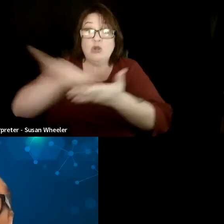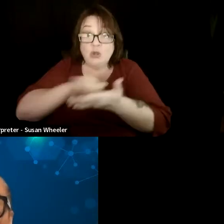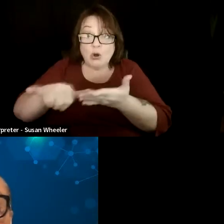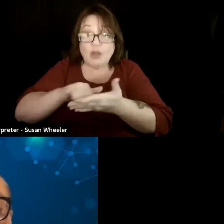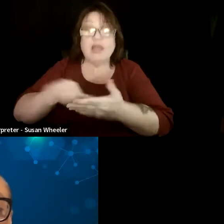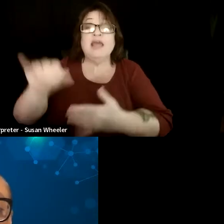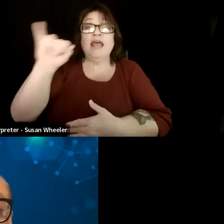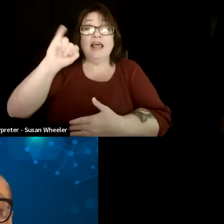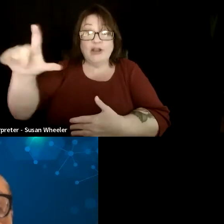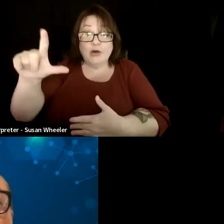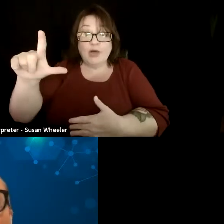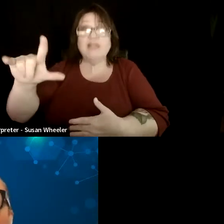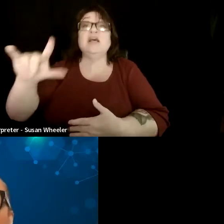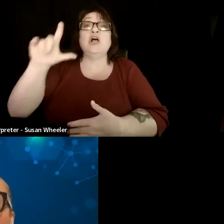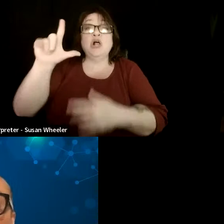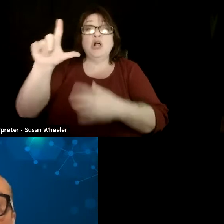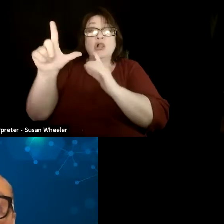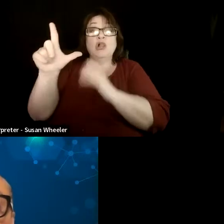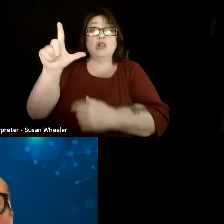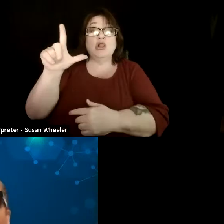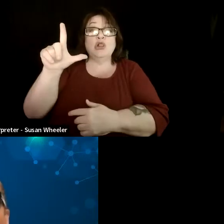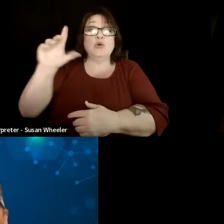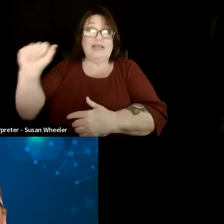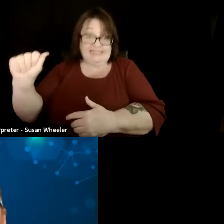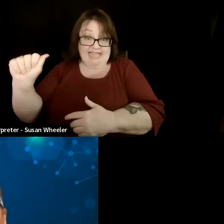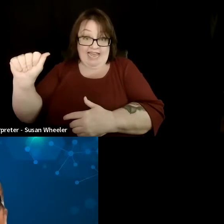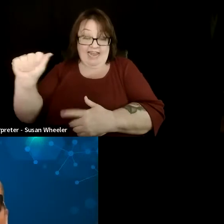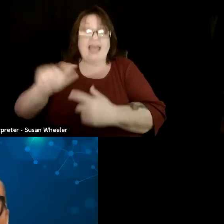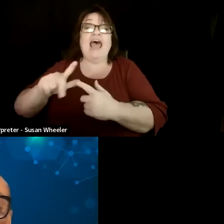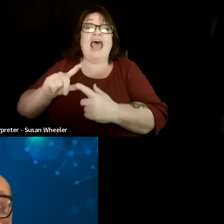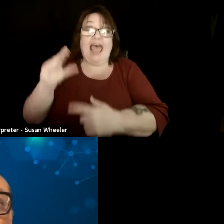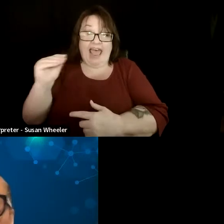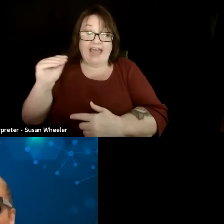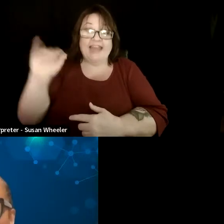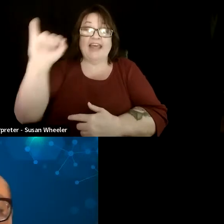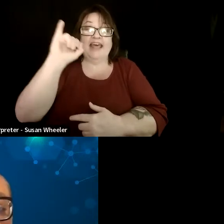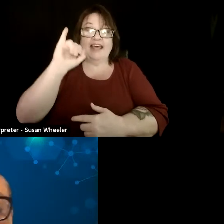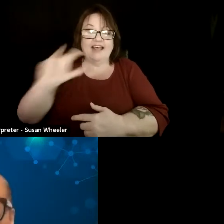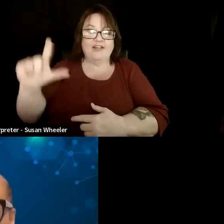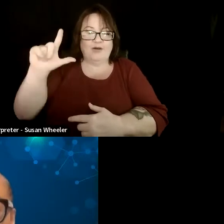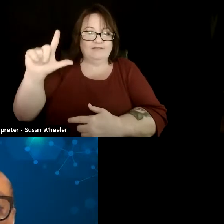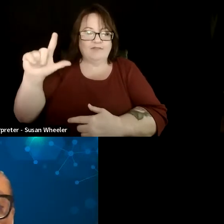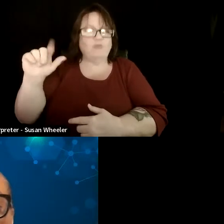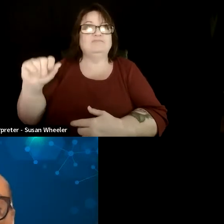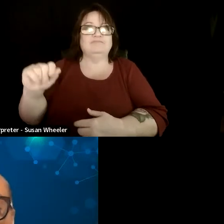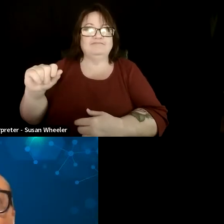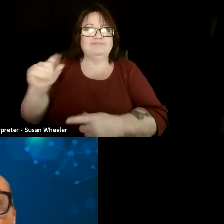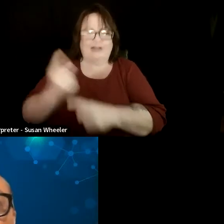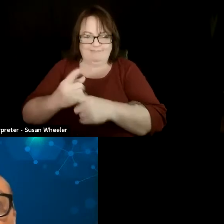and New Mexico. So the producers are obligated to obviously adhere to that.